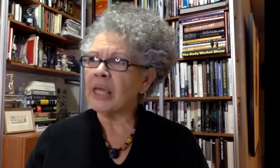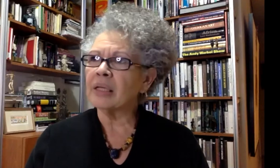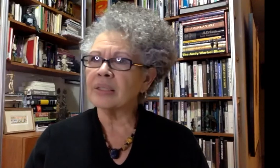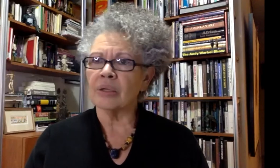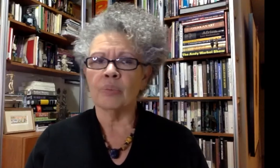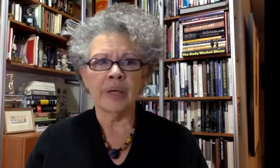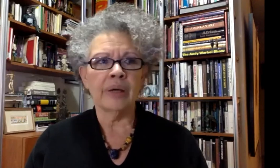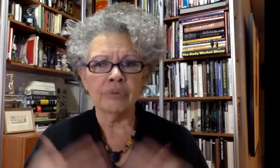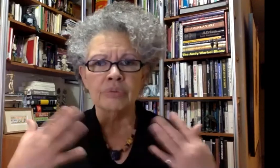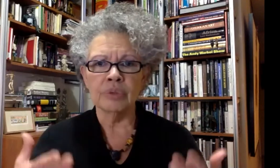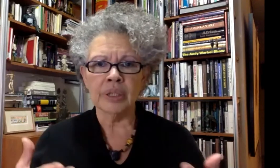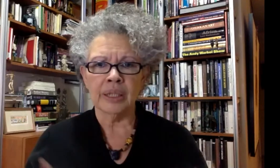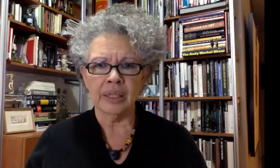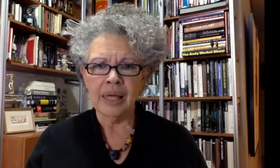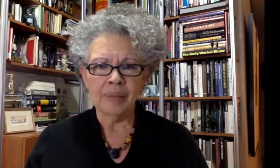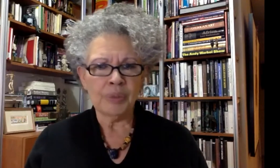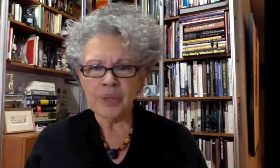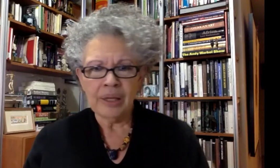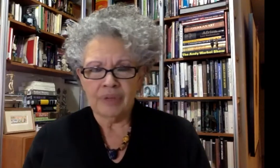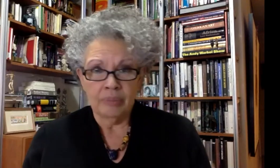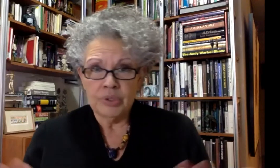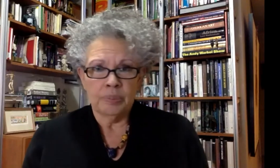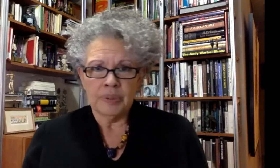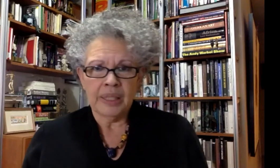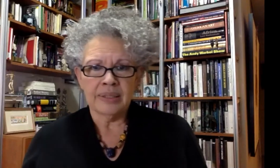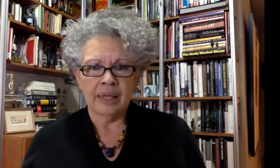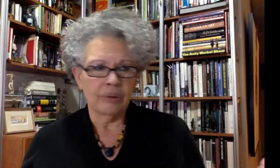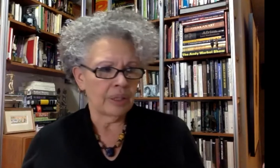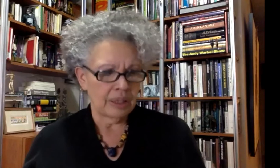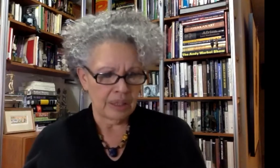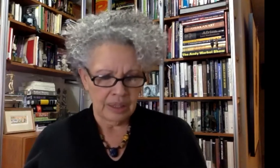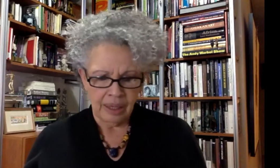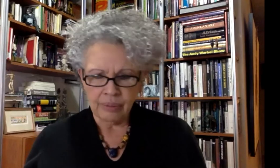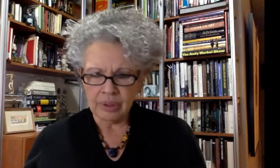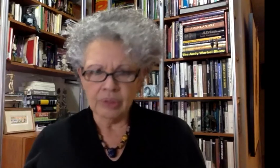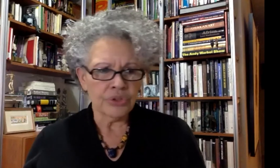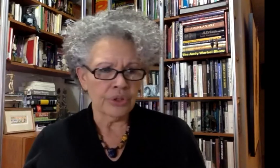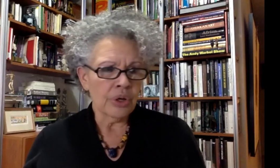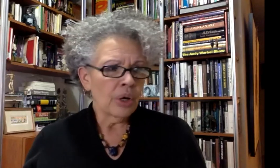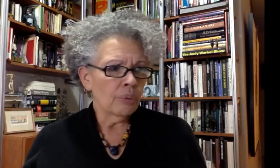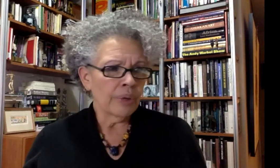Alabama is not enough. We have to be met where we are, in our schools, homes, workplaces